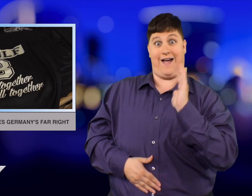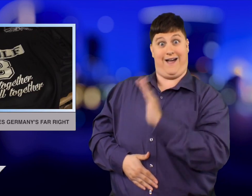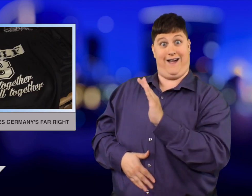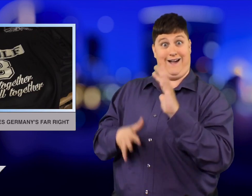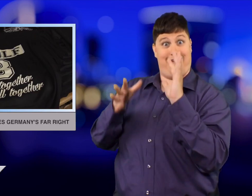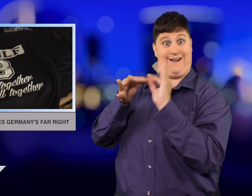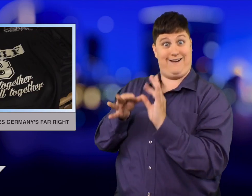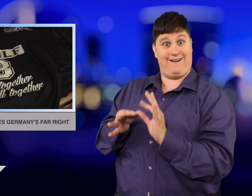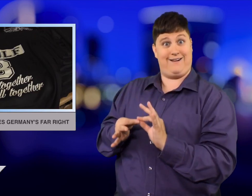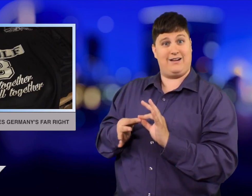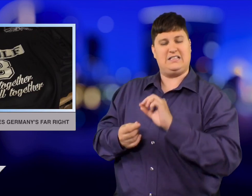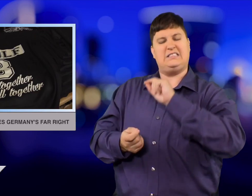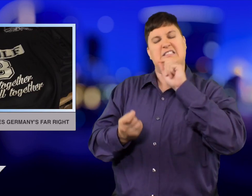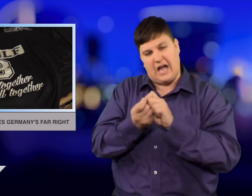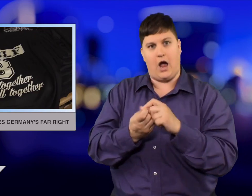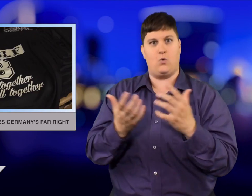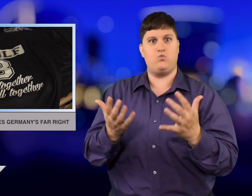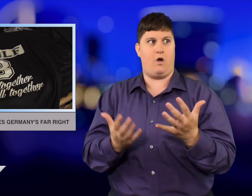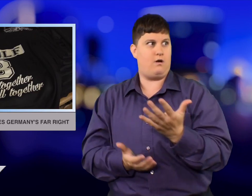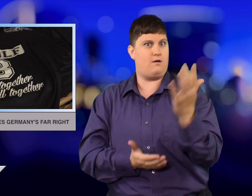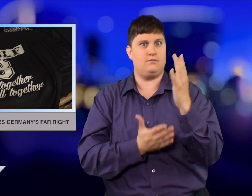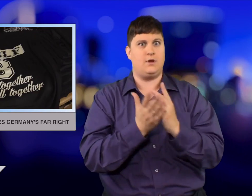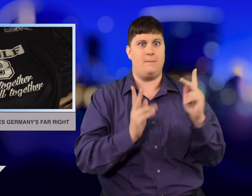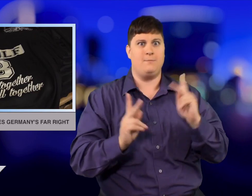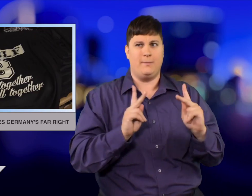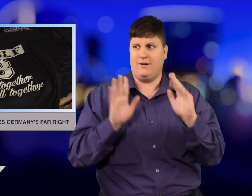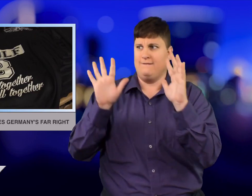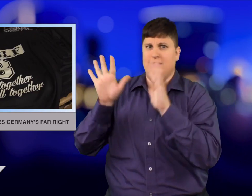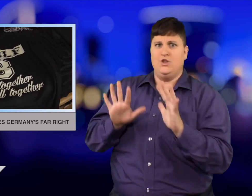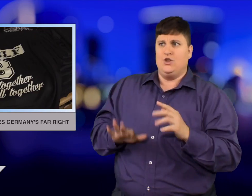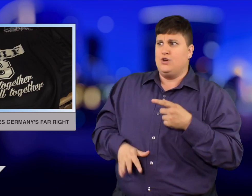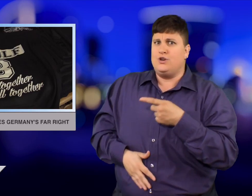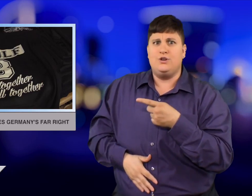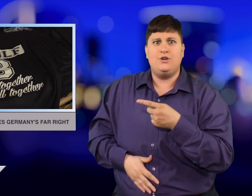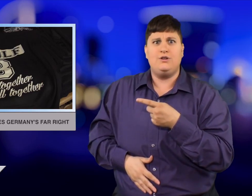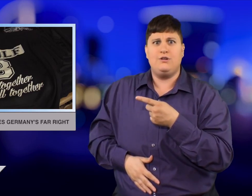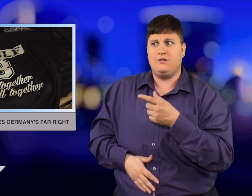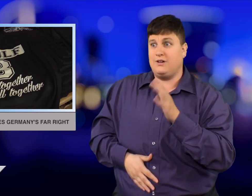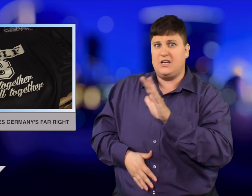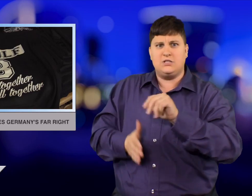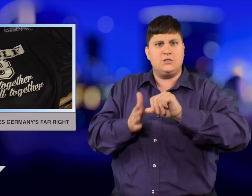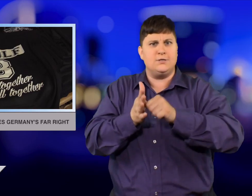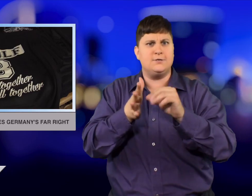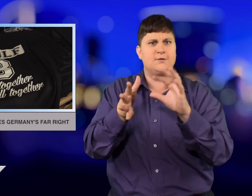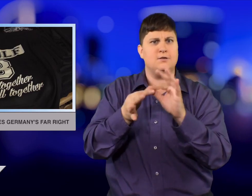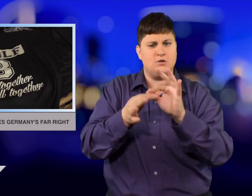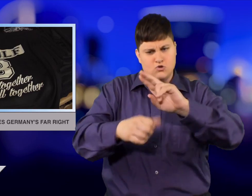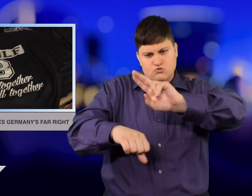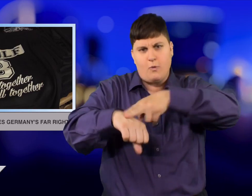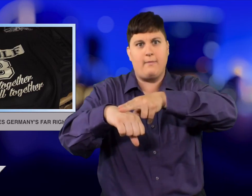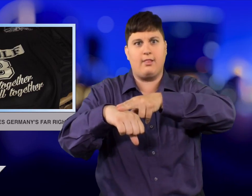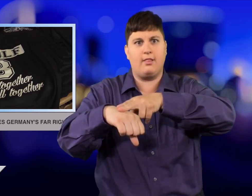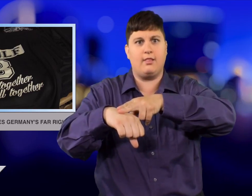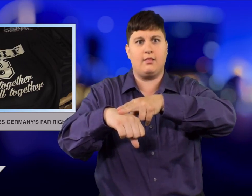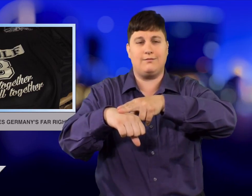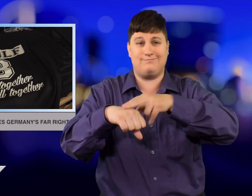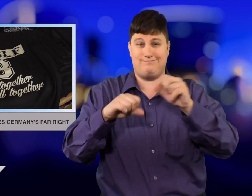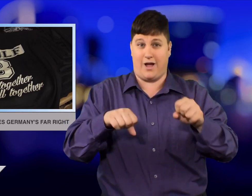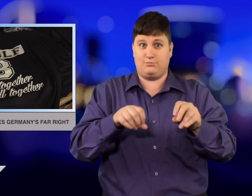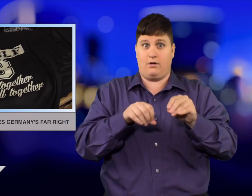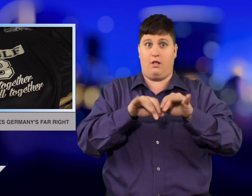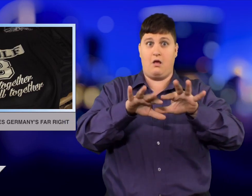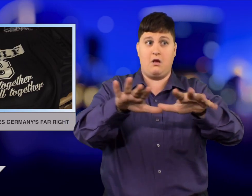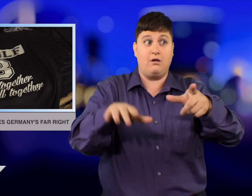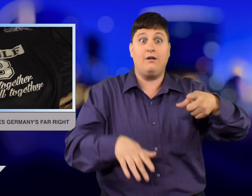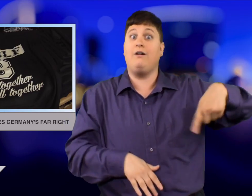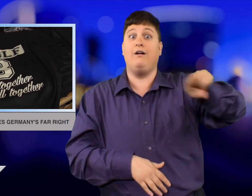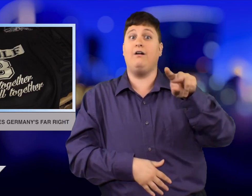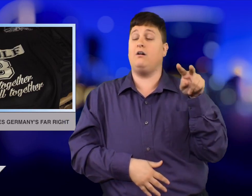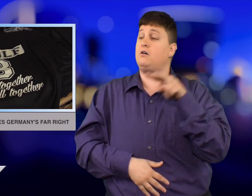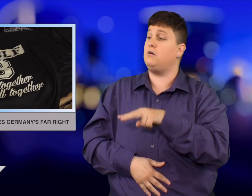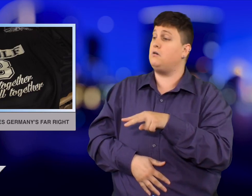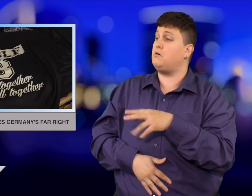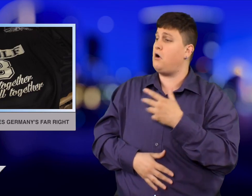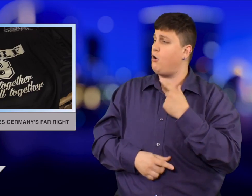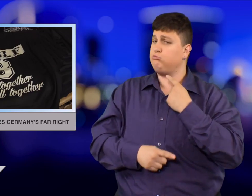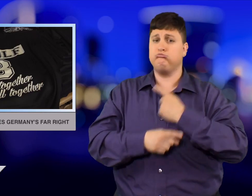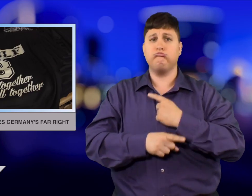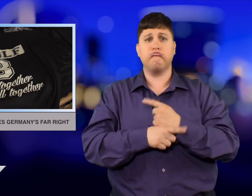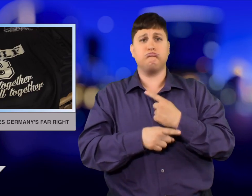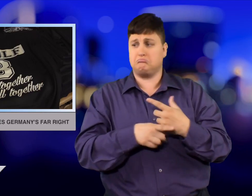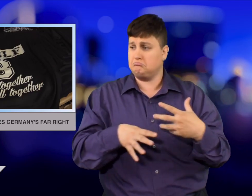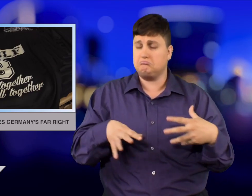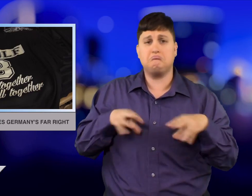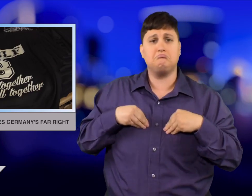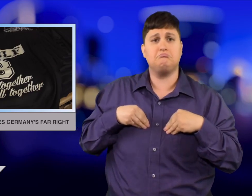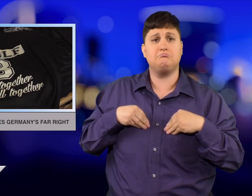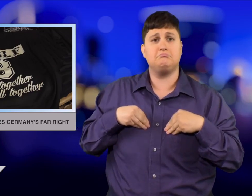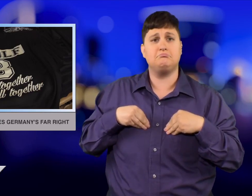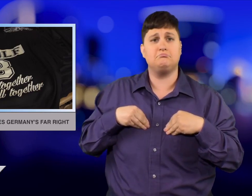And that's exactly what some fear: that what Frenck is selling may be accepted as normal.